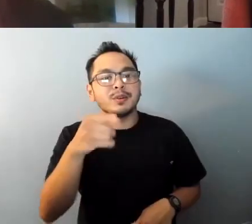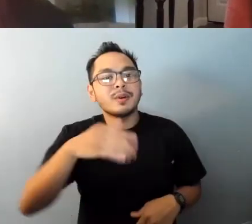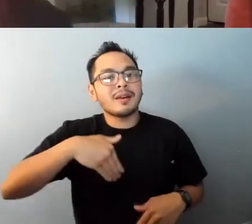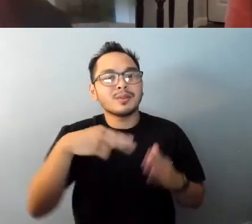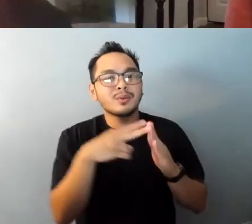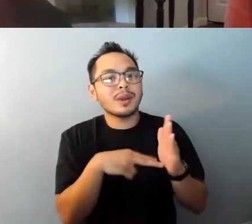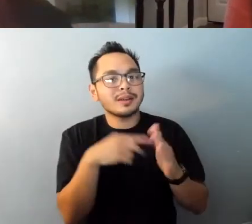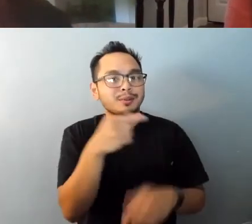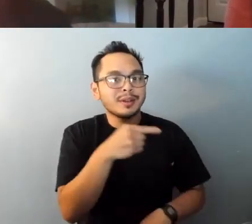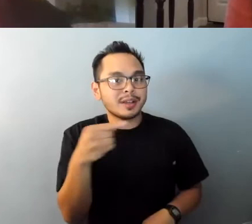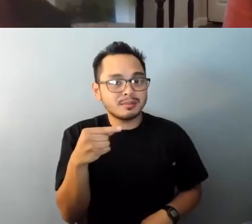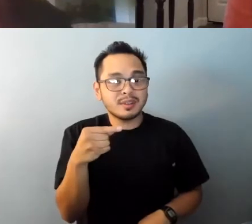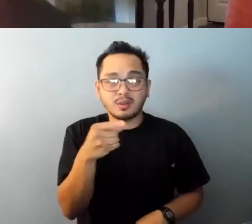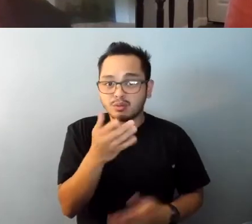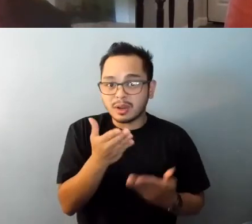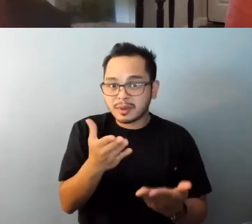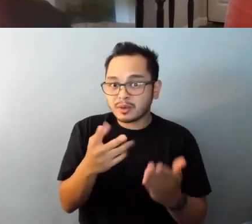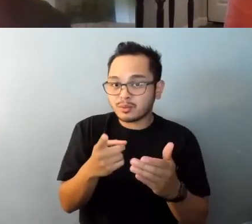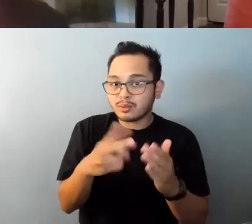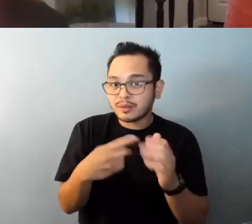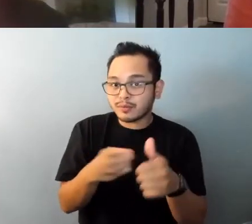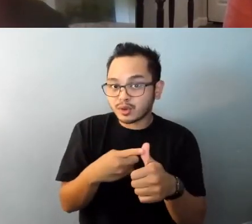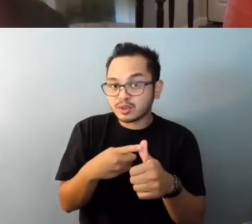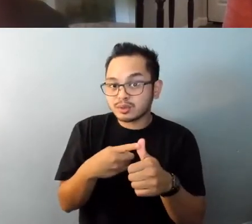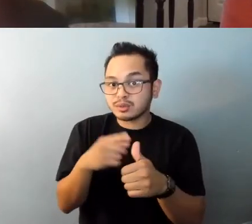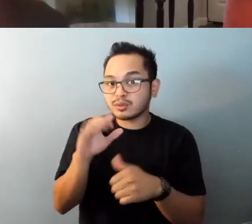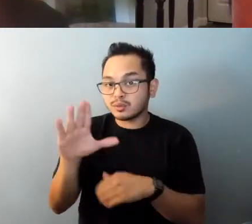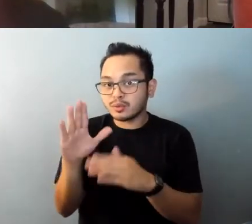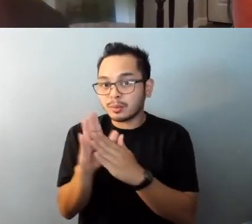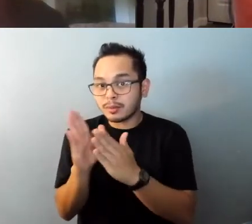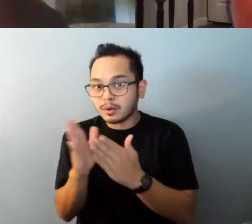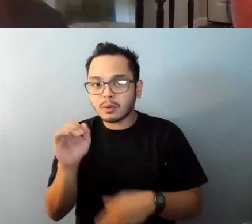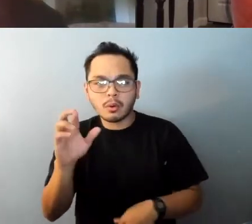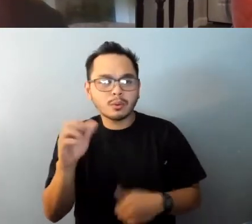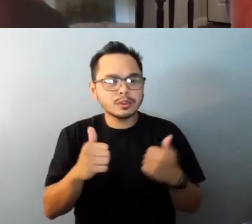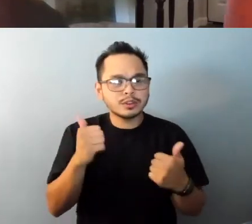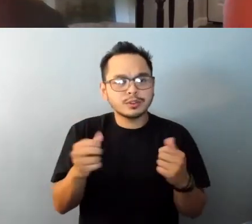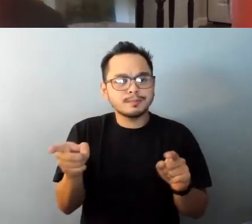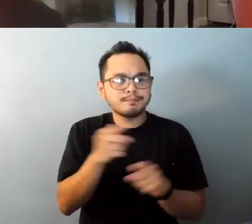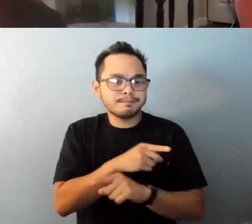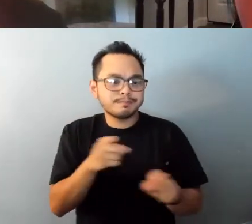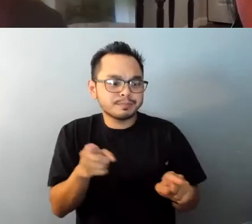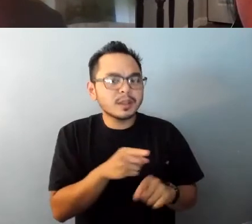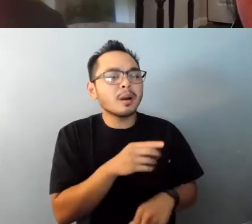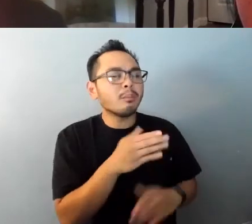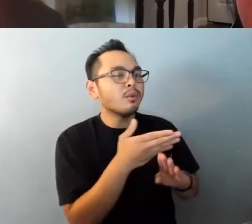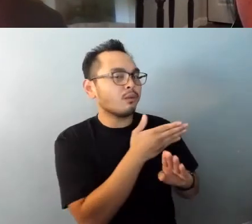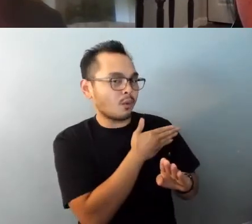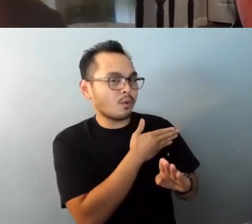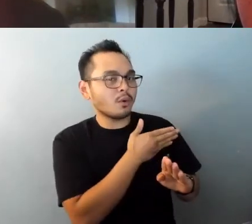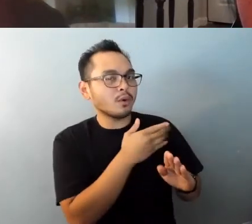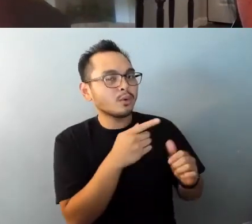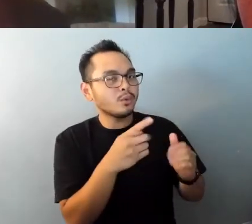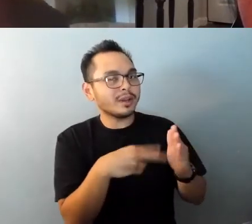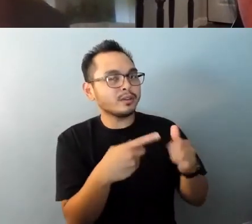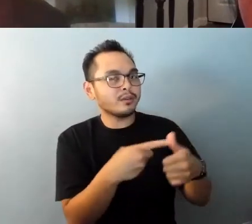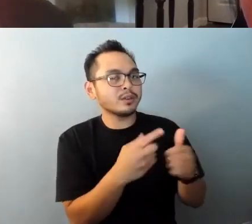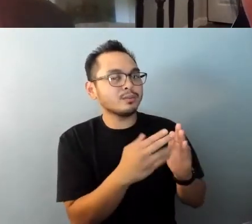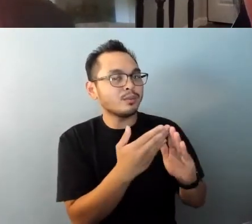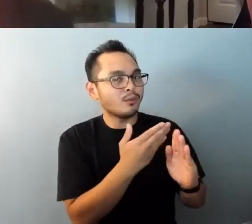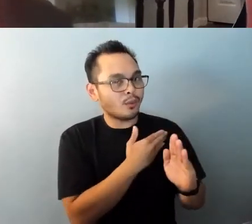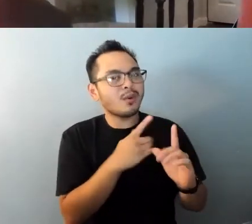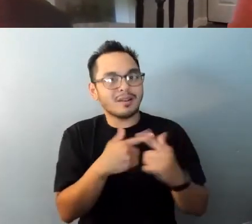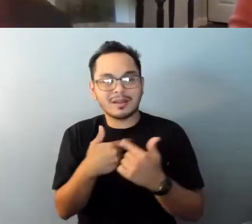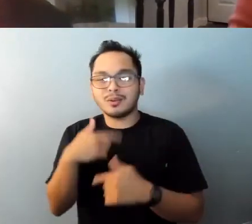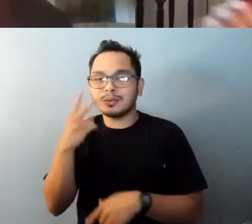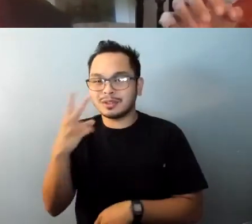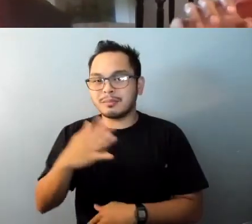in love with your prose, I'm super excited to read that Novell when it comes out! –